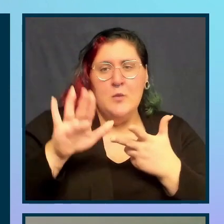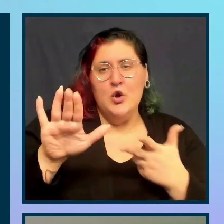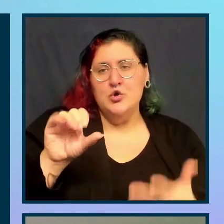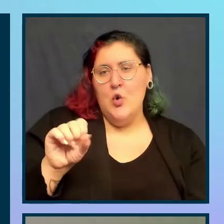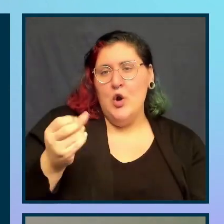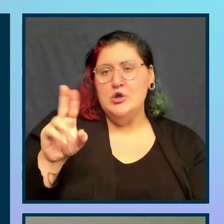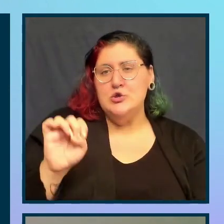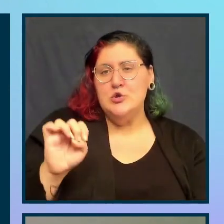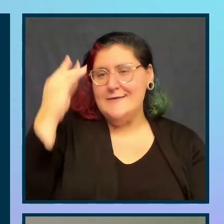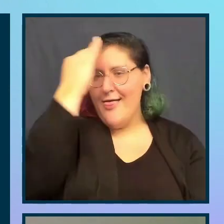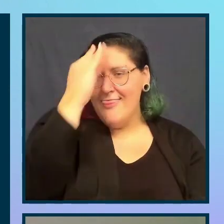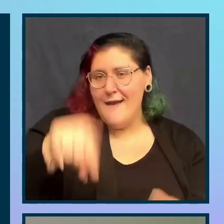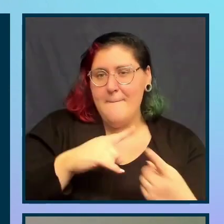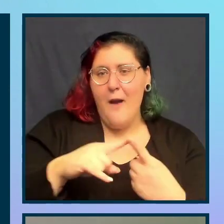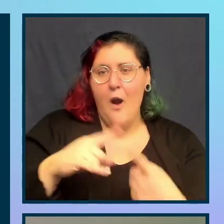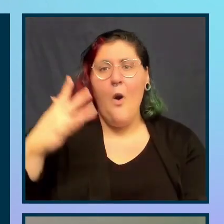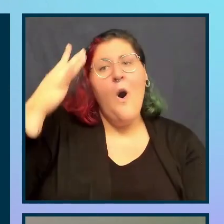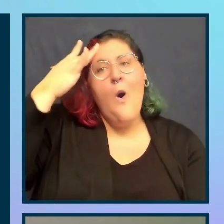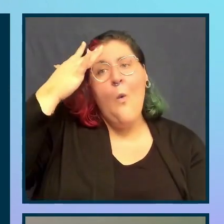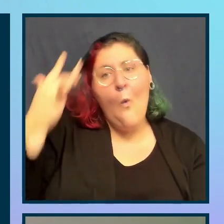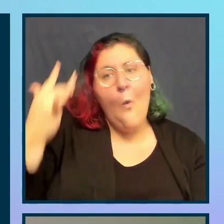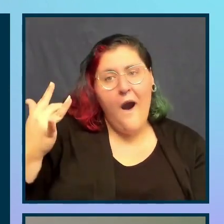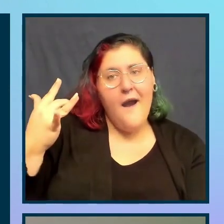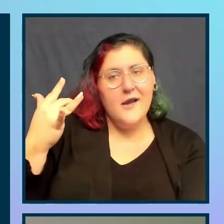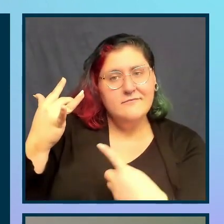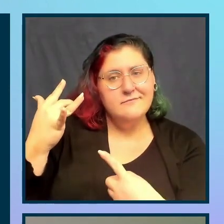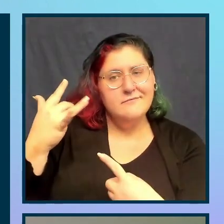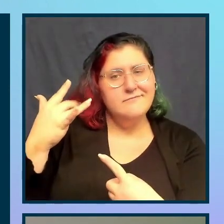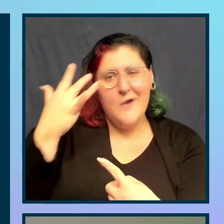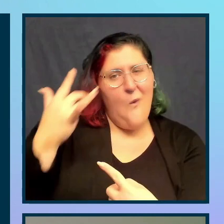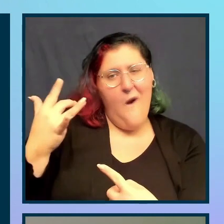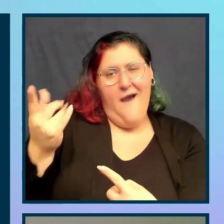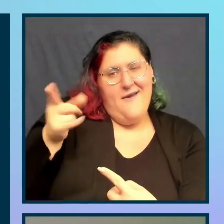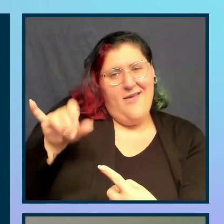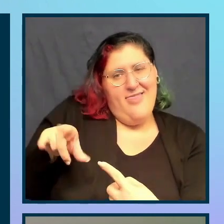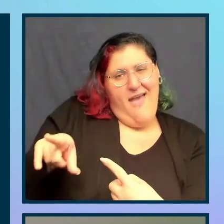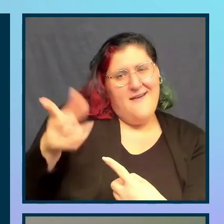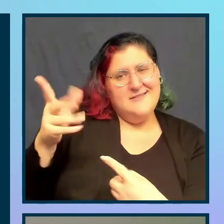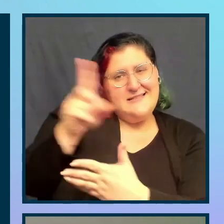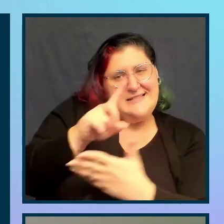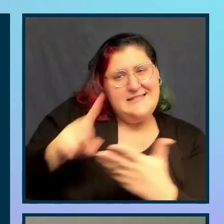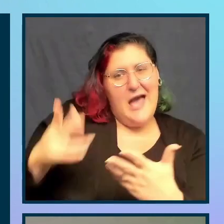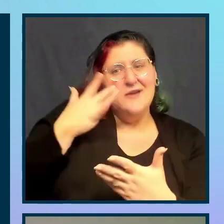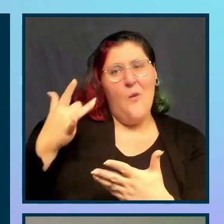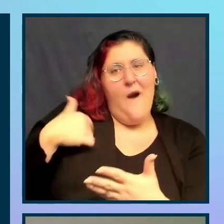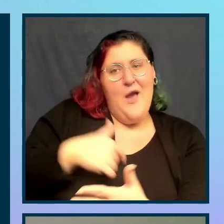Because even though I just told you to look at desktop patterns, for example, the contacts behind why decisions were made